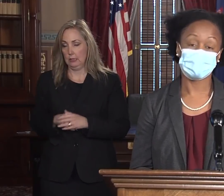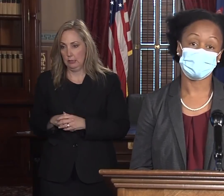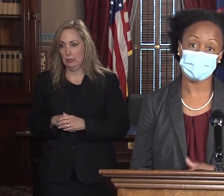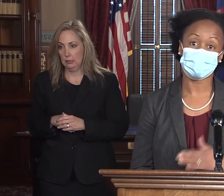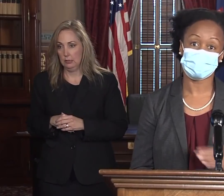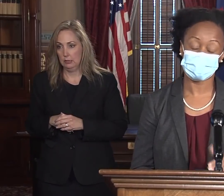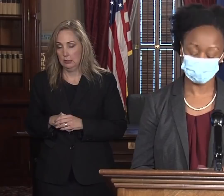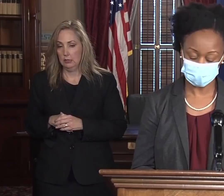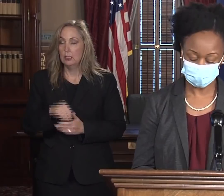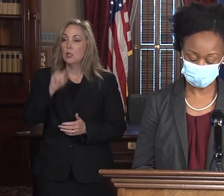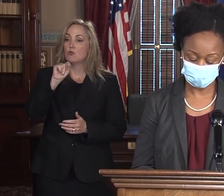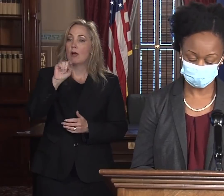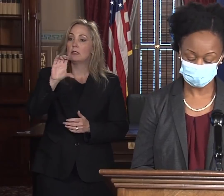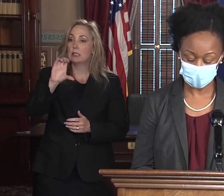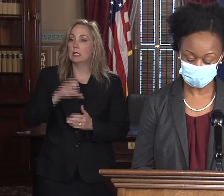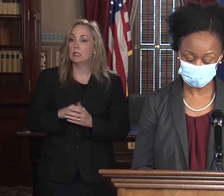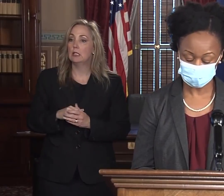THE PERCENT OF POSITIVE IS